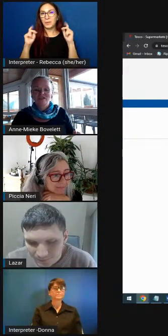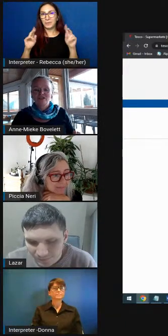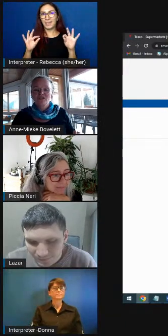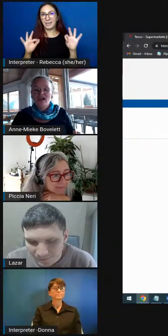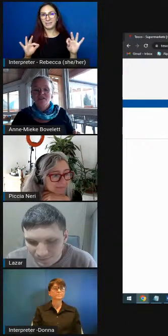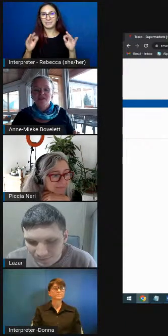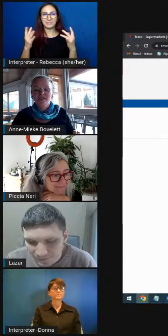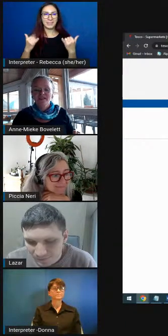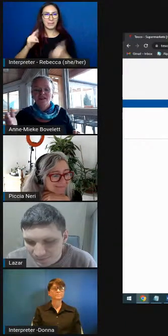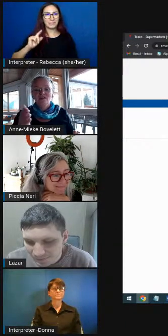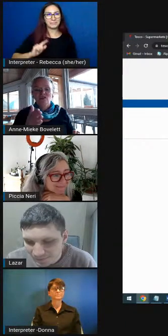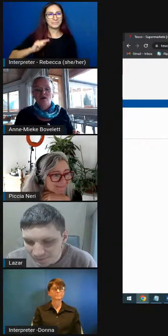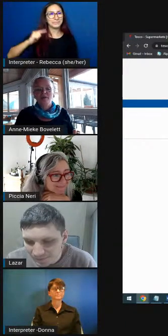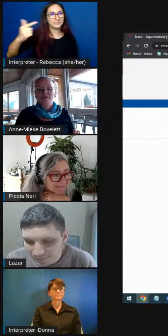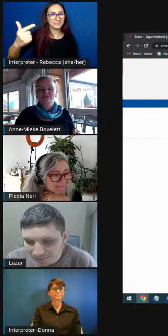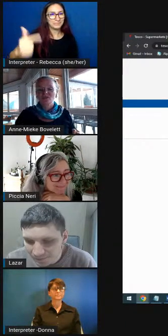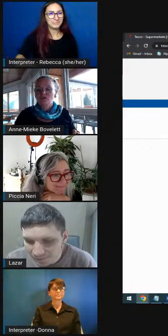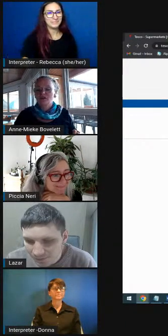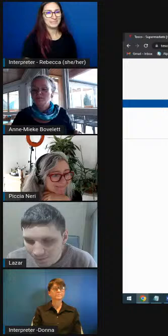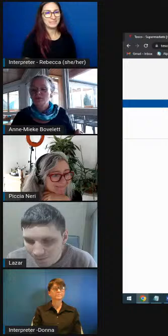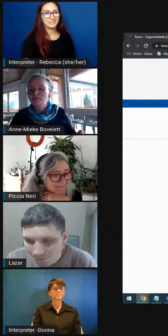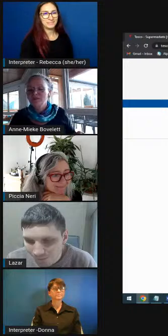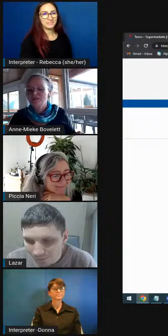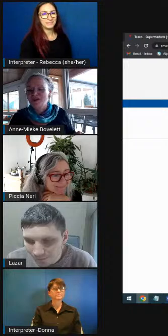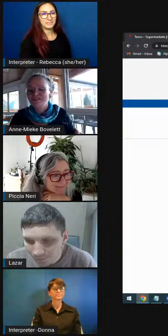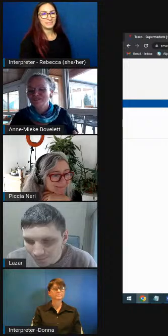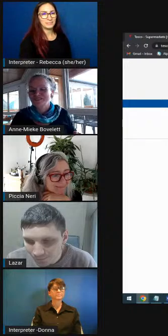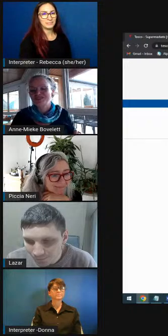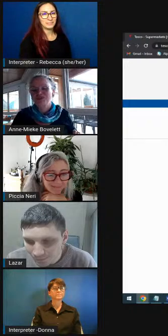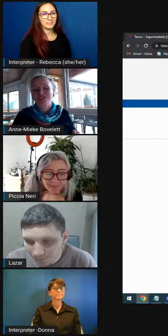back and we also have that. You would achieve more by that. Okay.